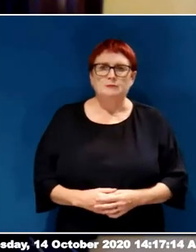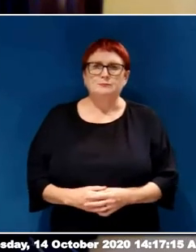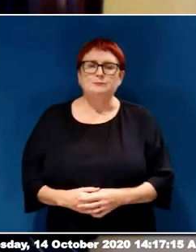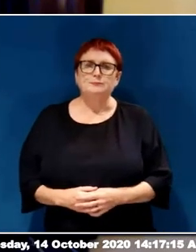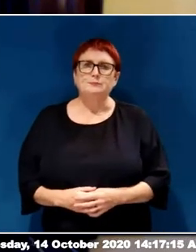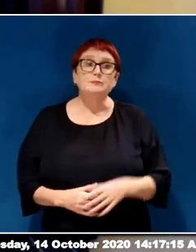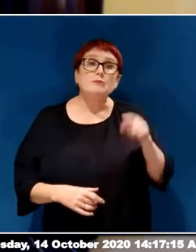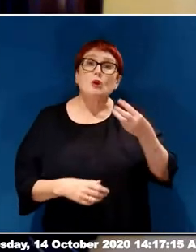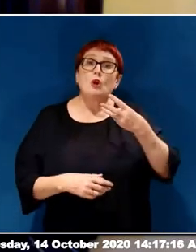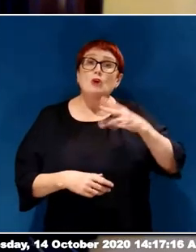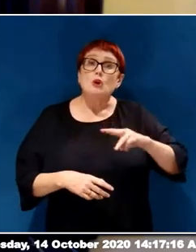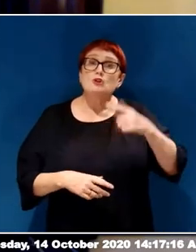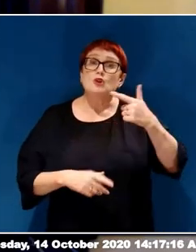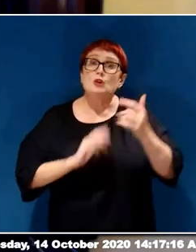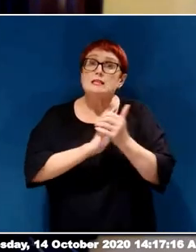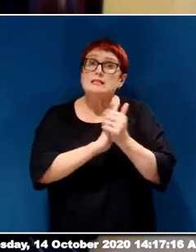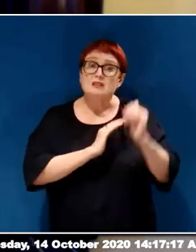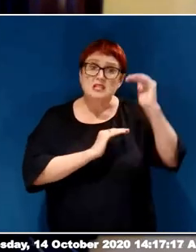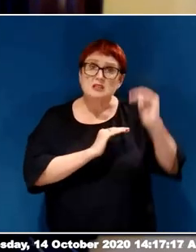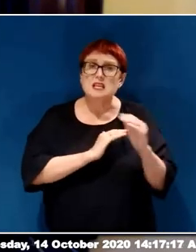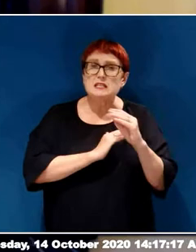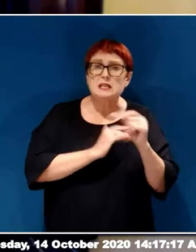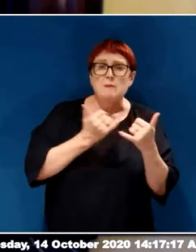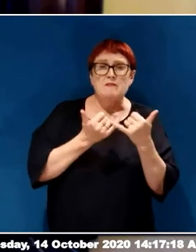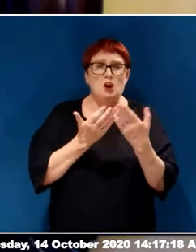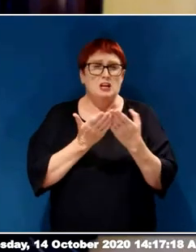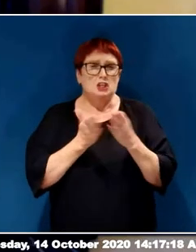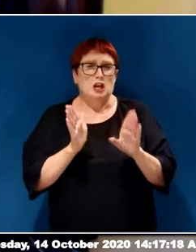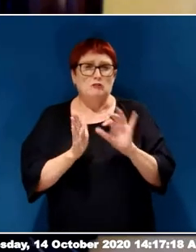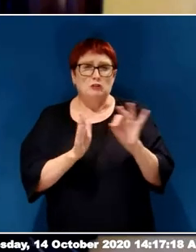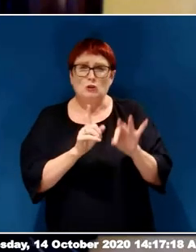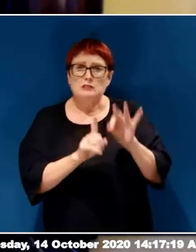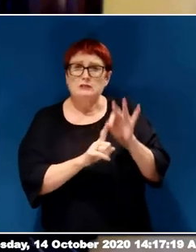that from your perspective as a researcher in this area present a problem?